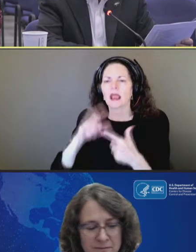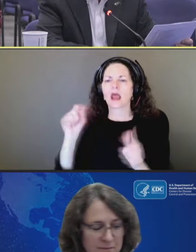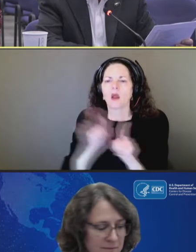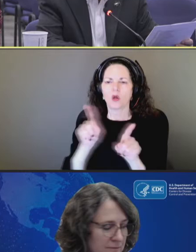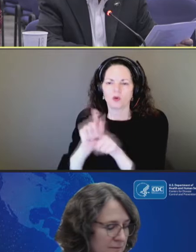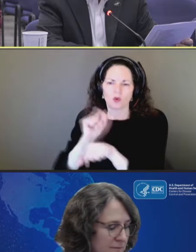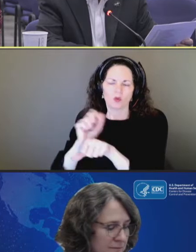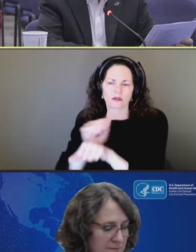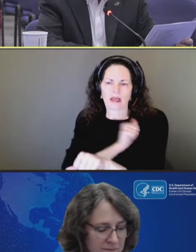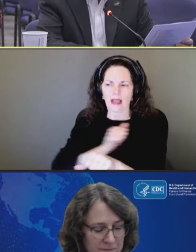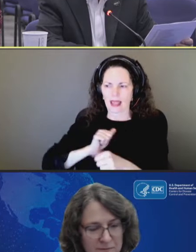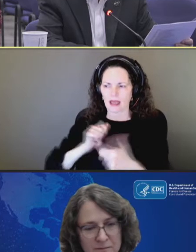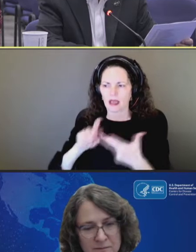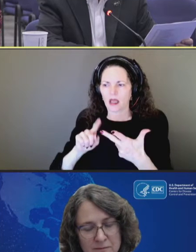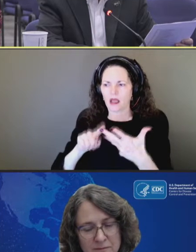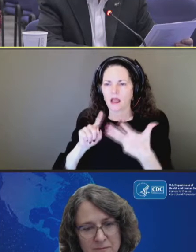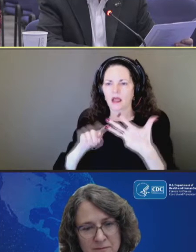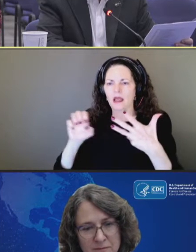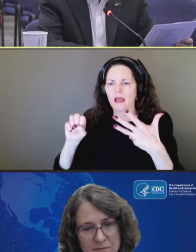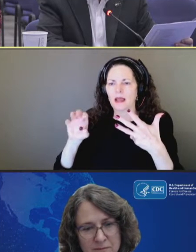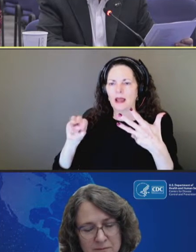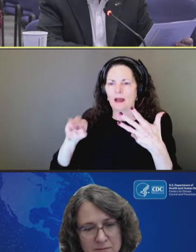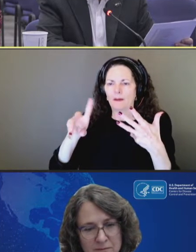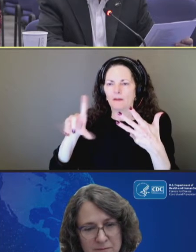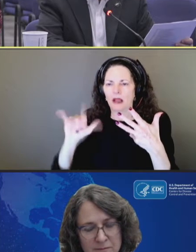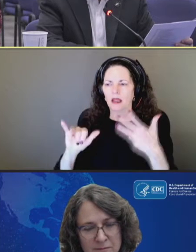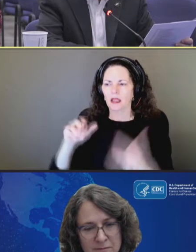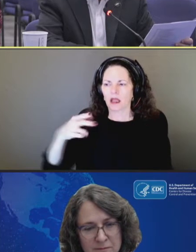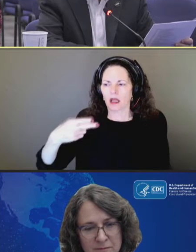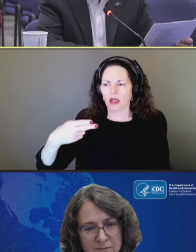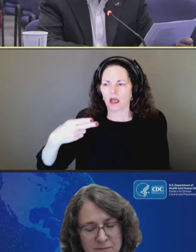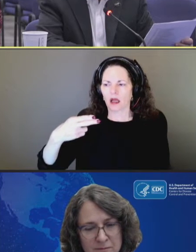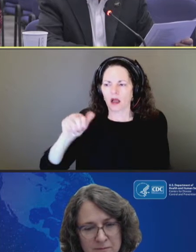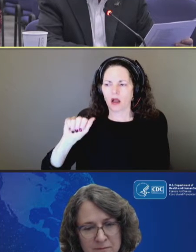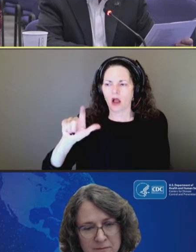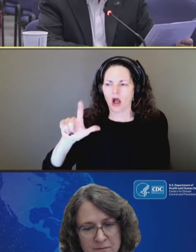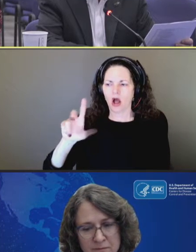Emily Holden Brown is an Ending the HIV Epidemic program manager with the